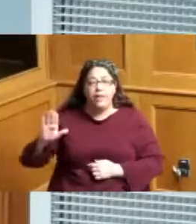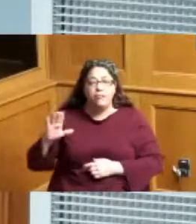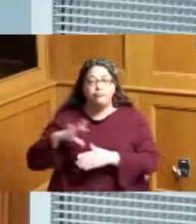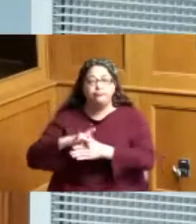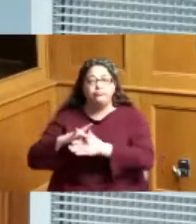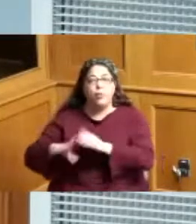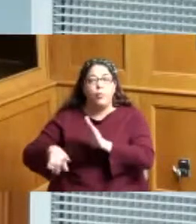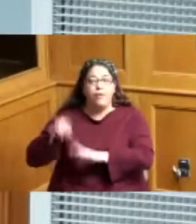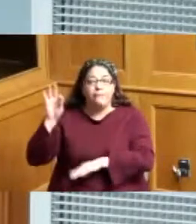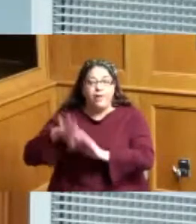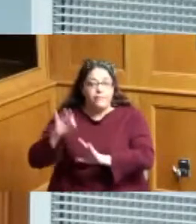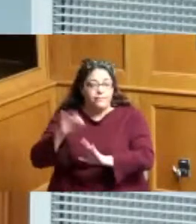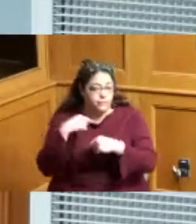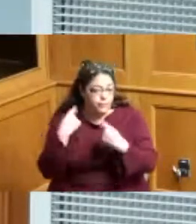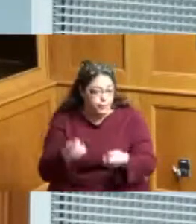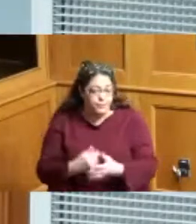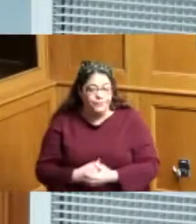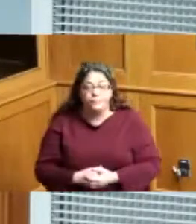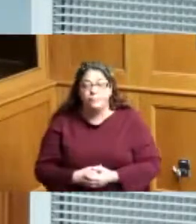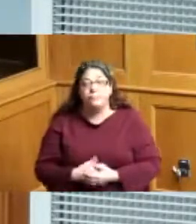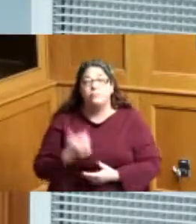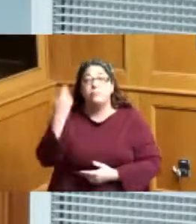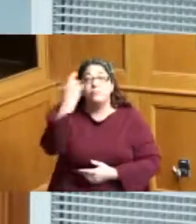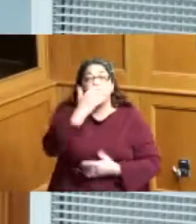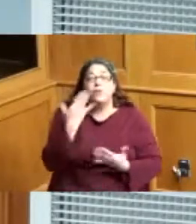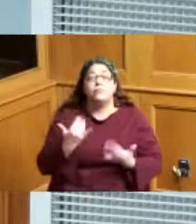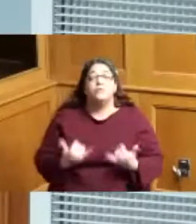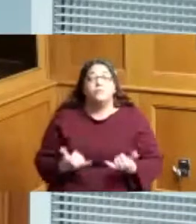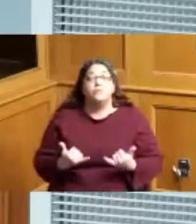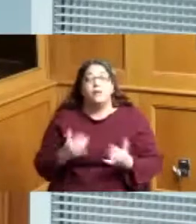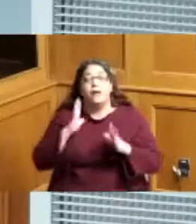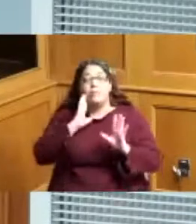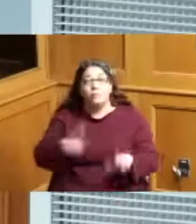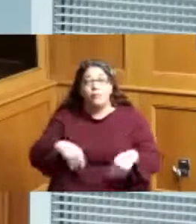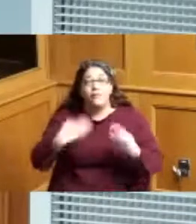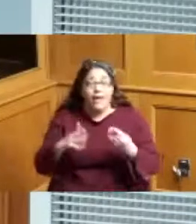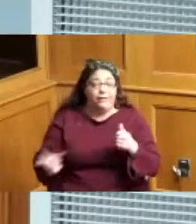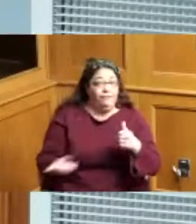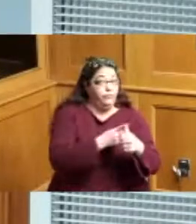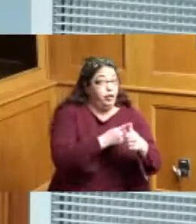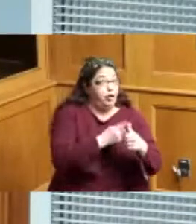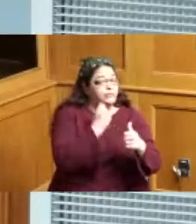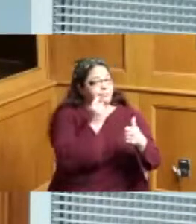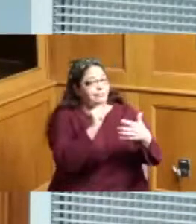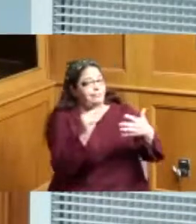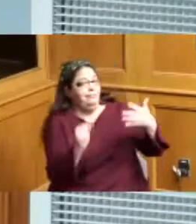far so we're here today like I said with MSD to provide the first of a few presentations on our